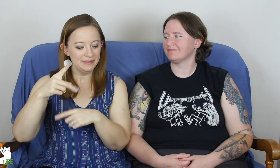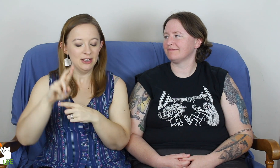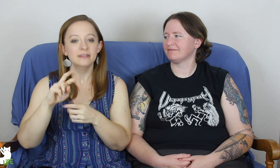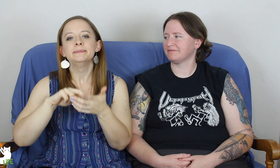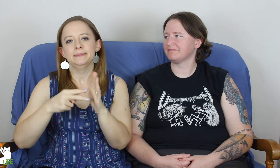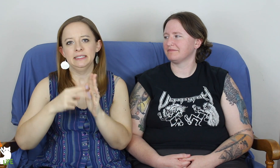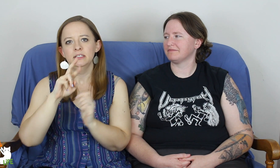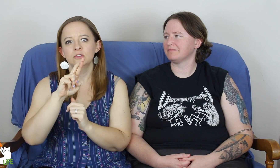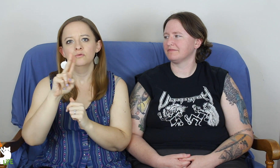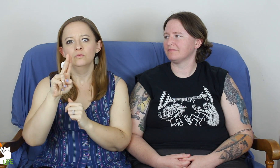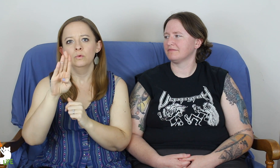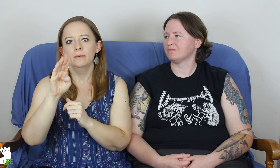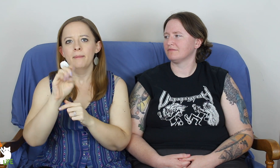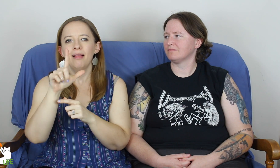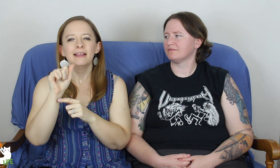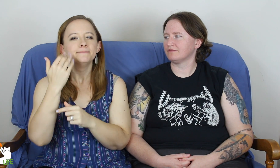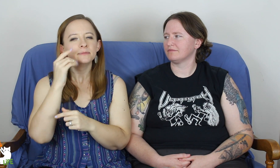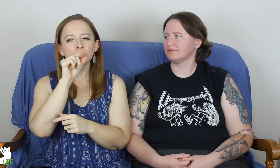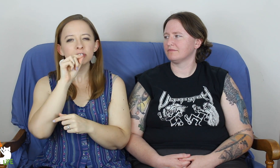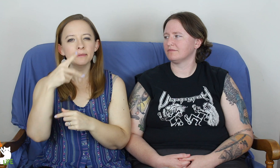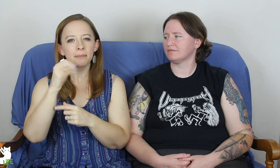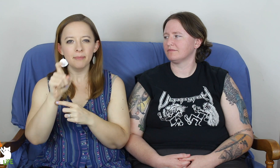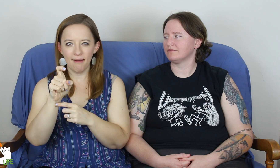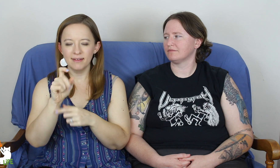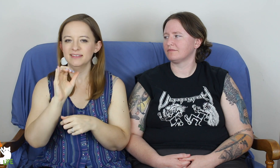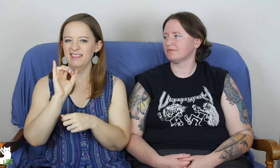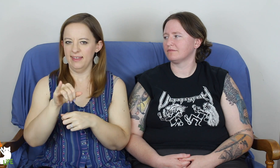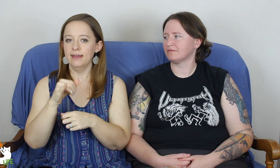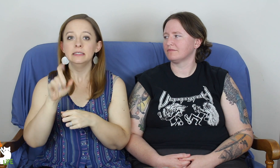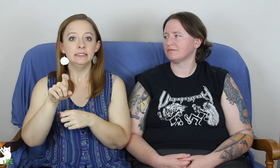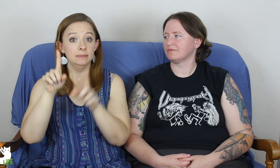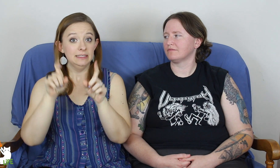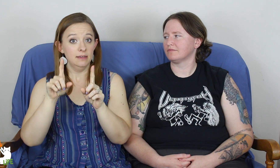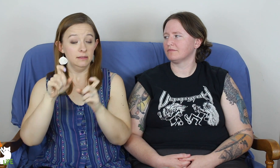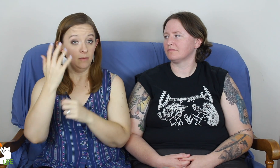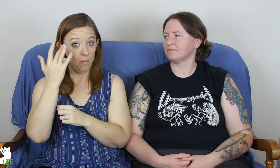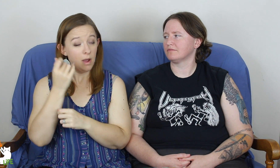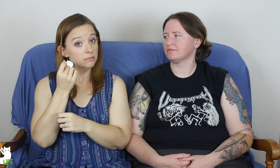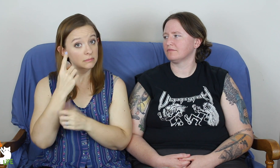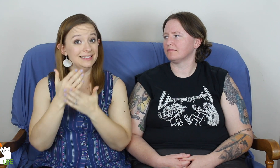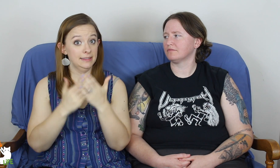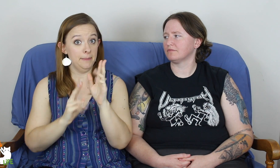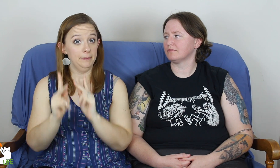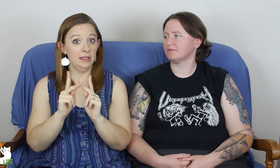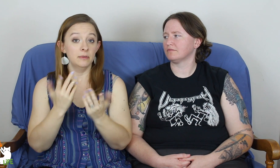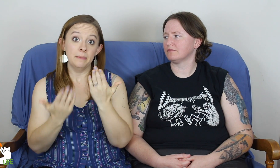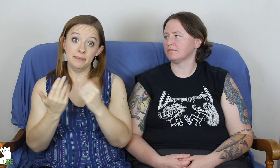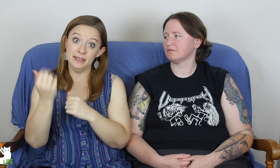RPR, which means rubella, you know chicken pox. That, you needed to be tested because some people